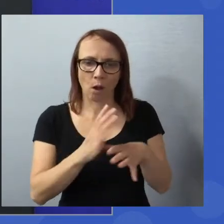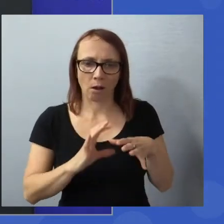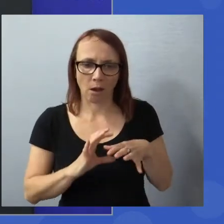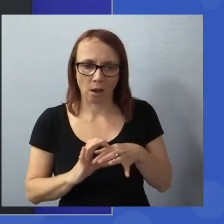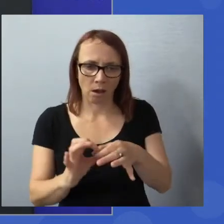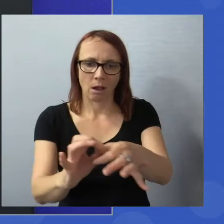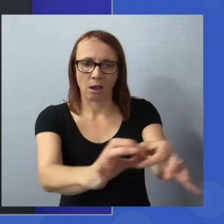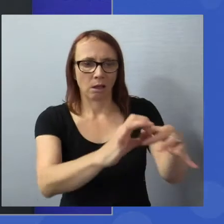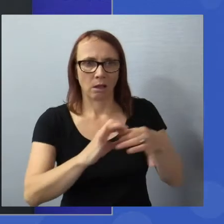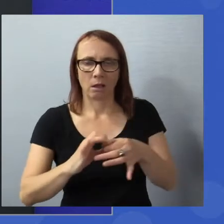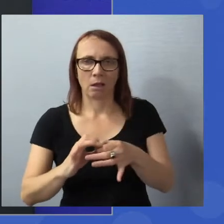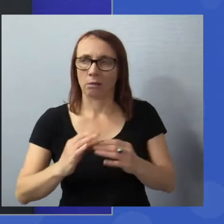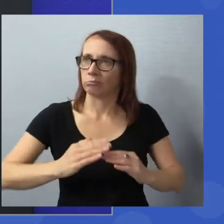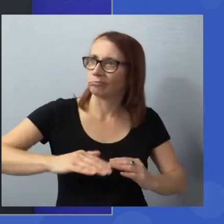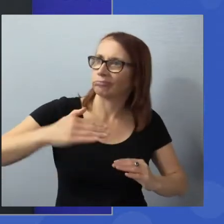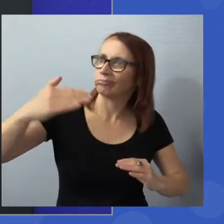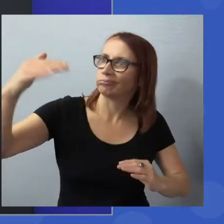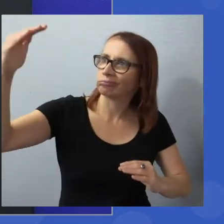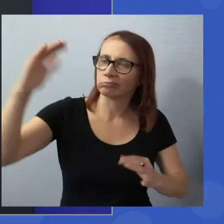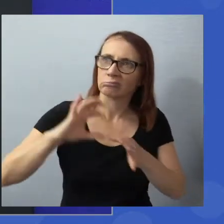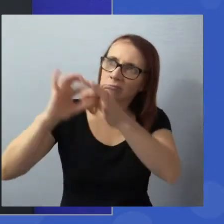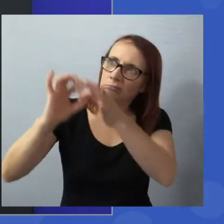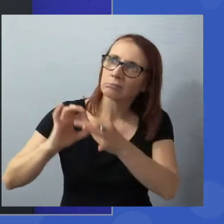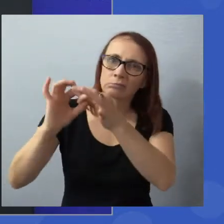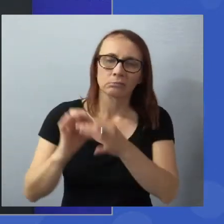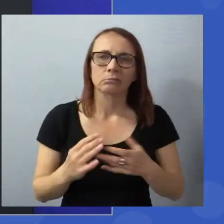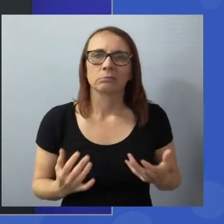towards the UK down towards local government and and it requires action